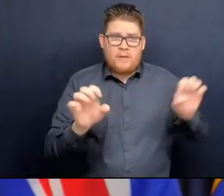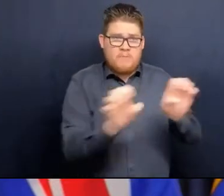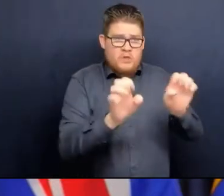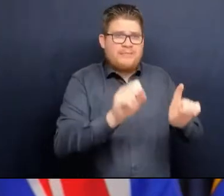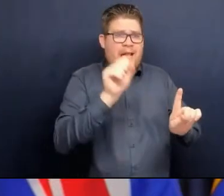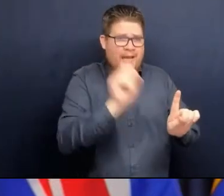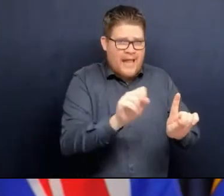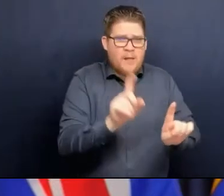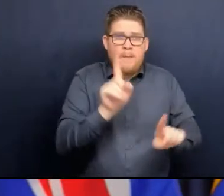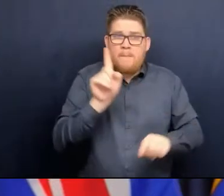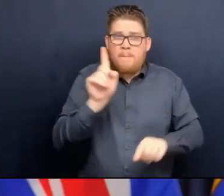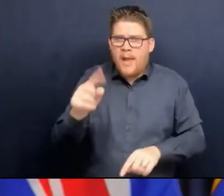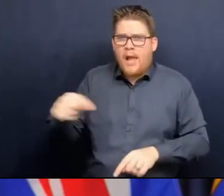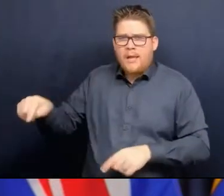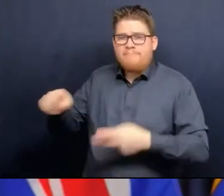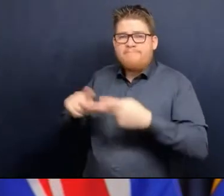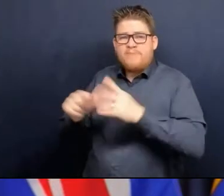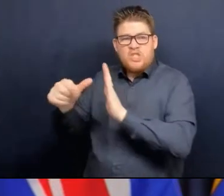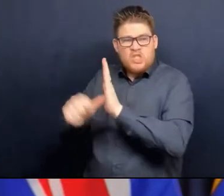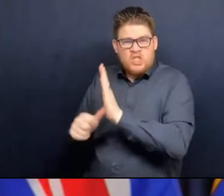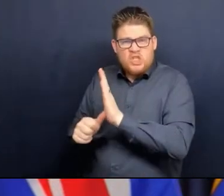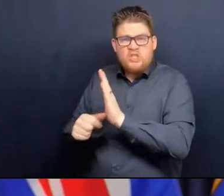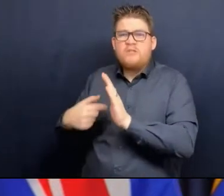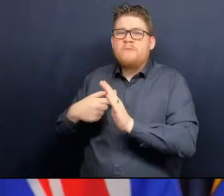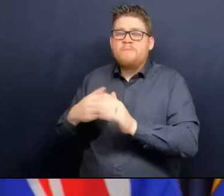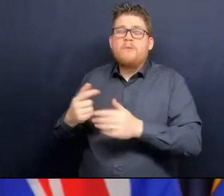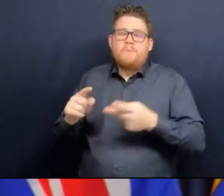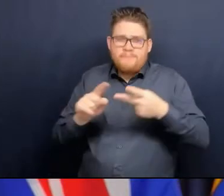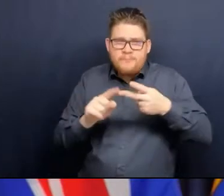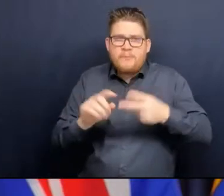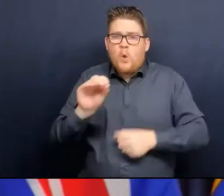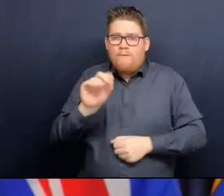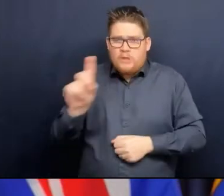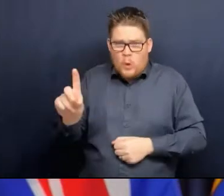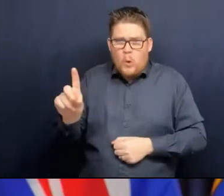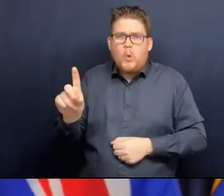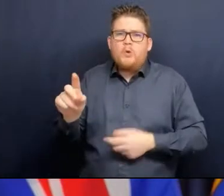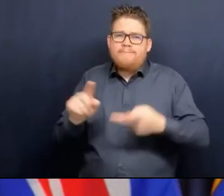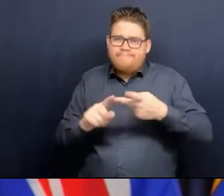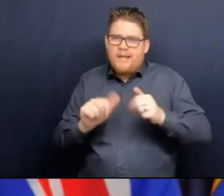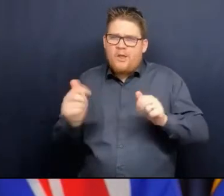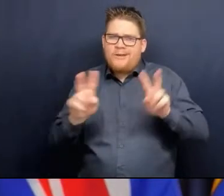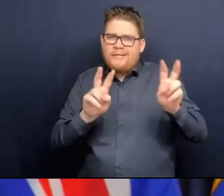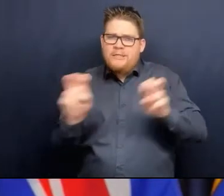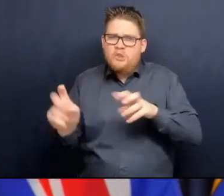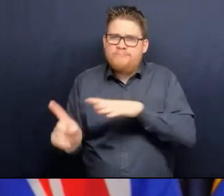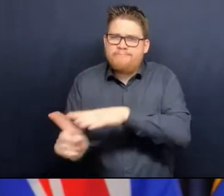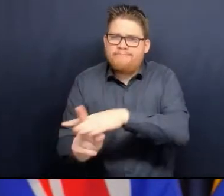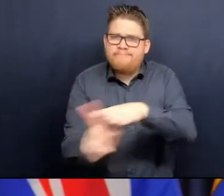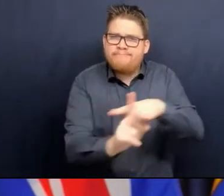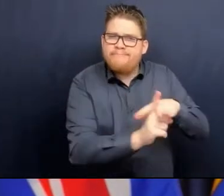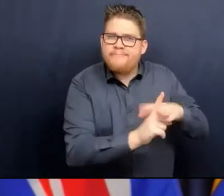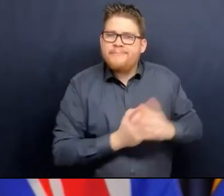affects healthcare workers, But mostly communities and people in every part of these see the overdose public health